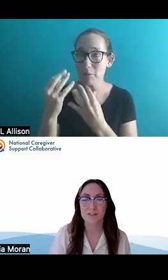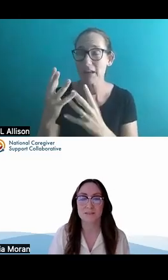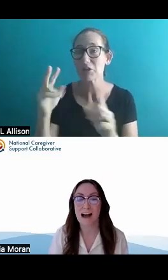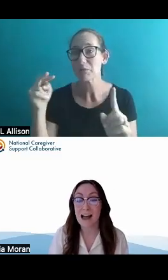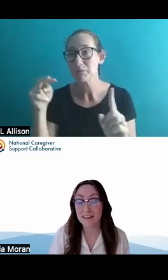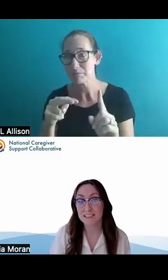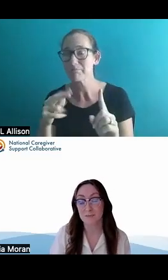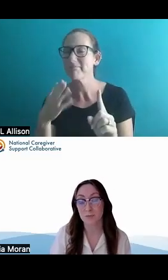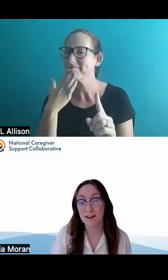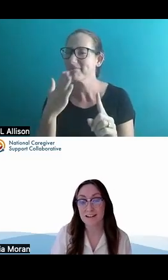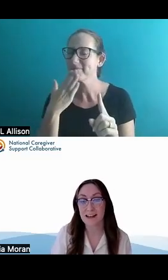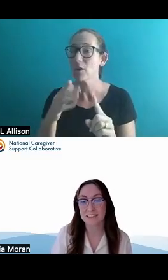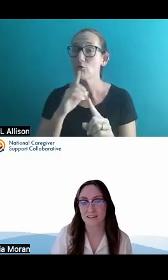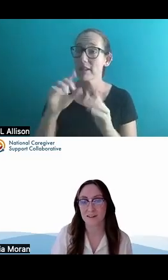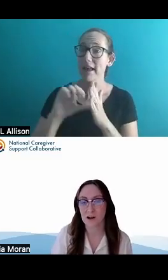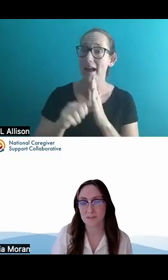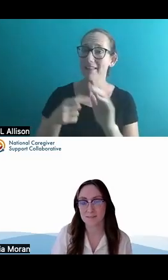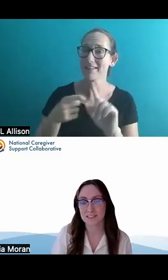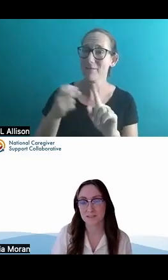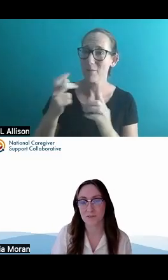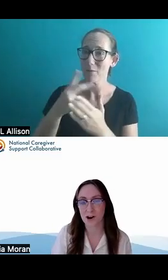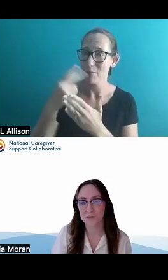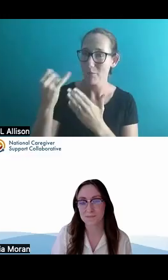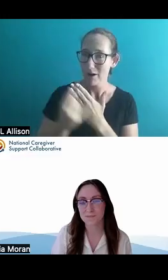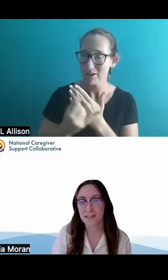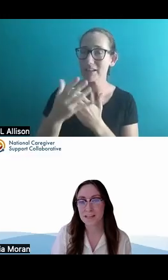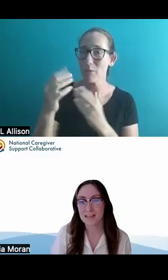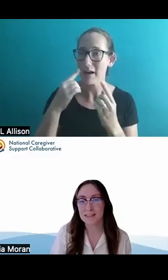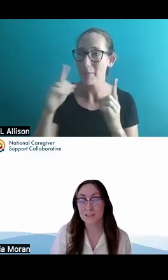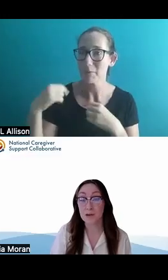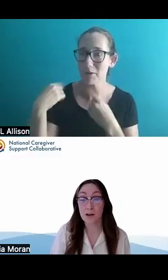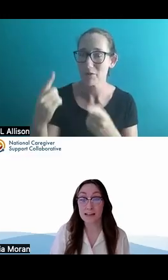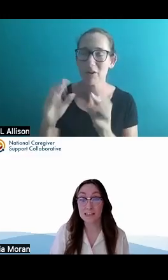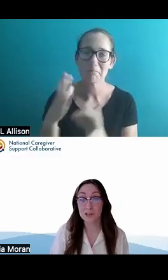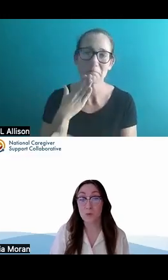those highlights from your project and your accomplishments so far. So you all can learn